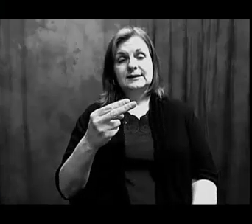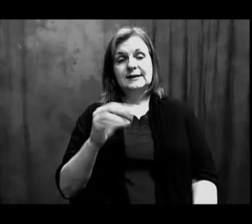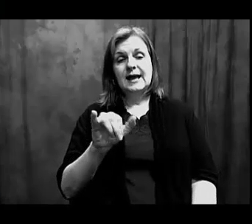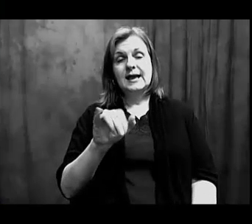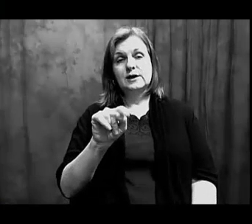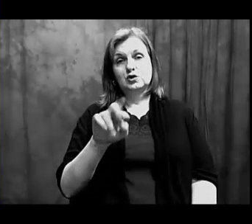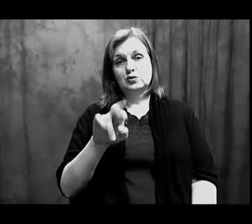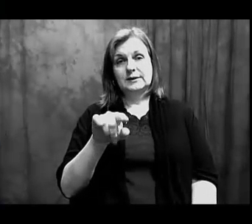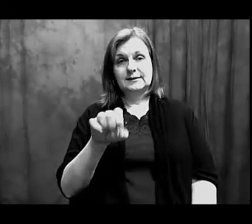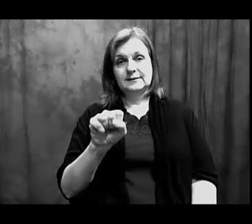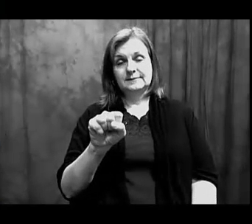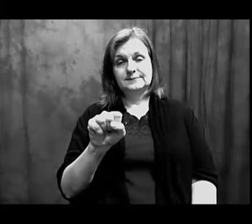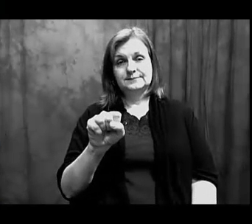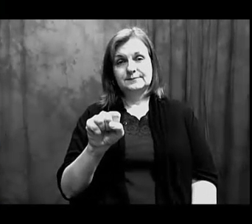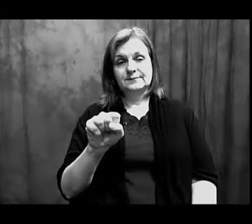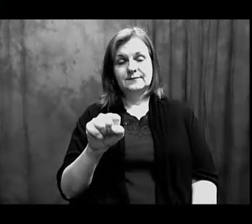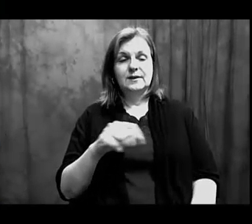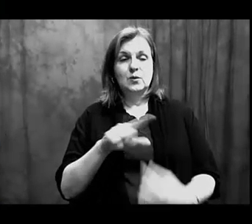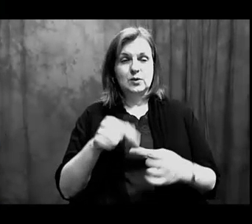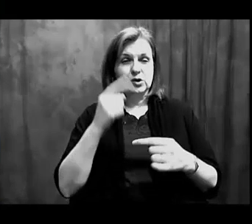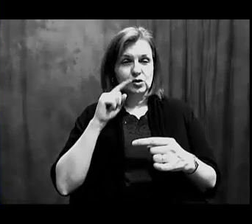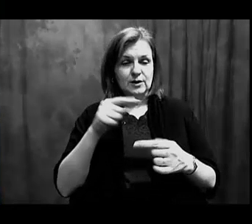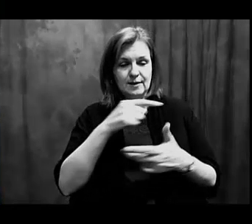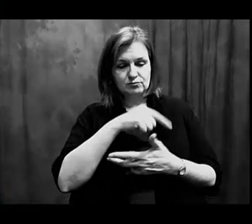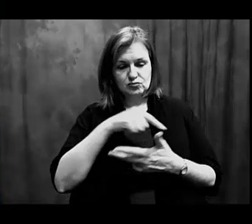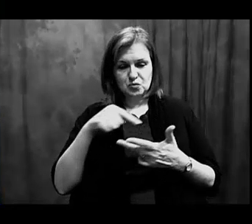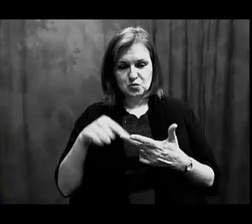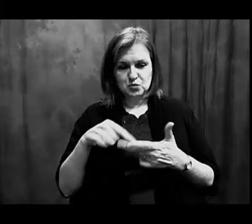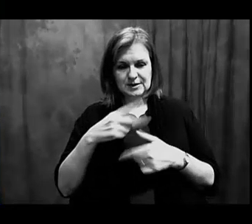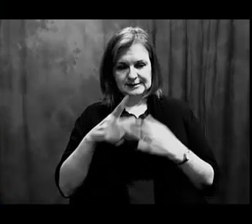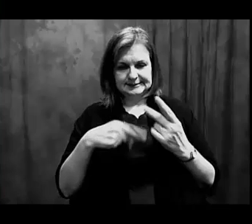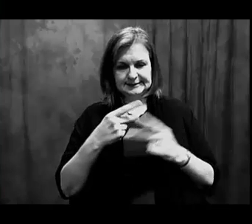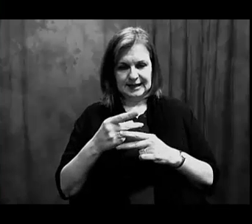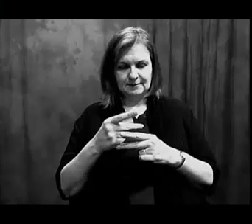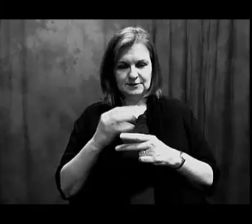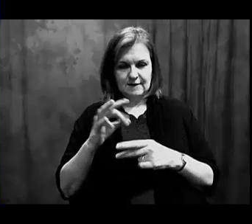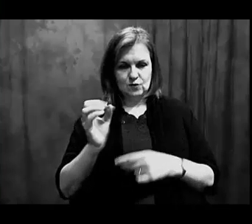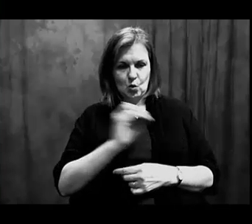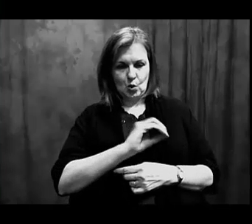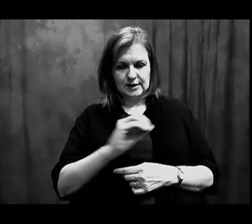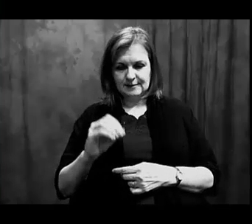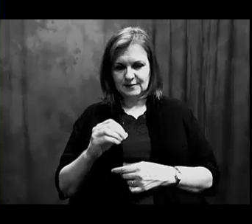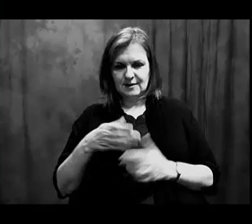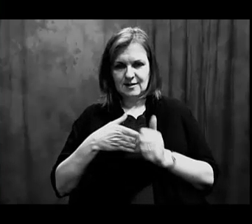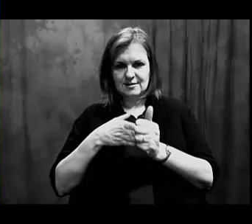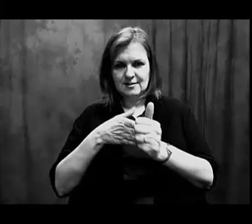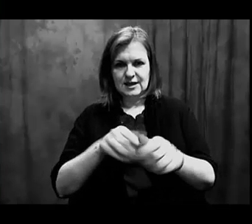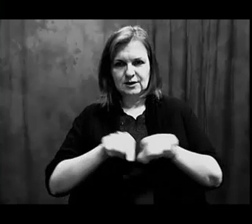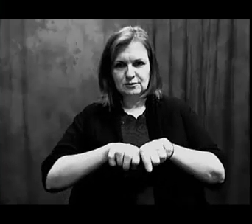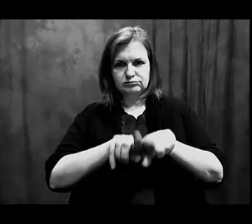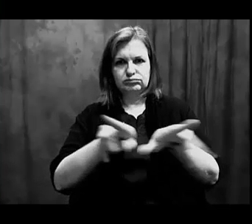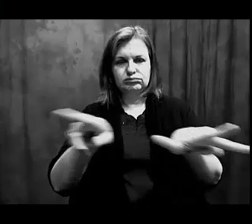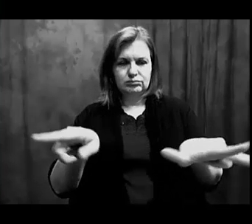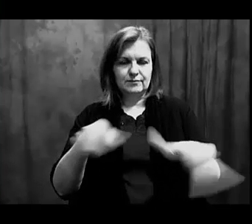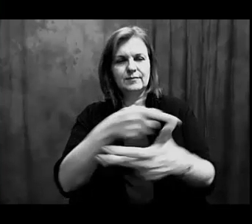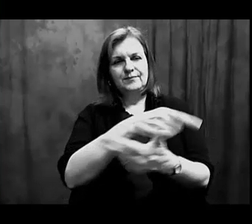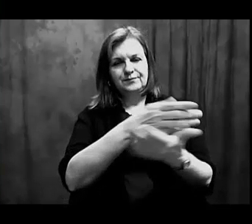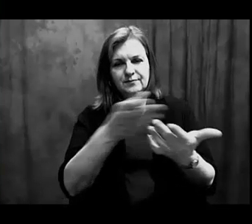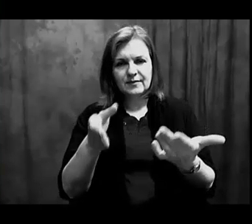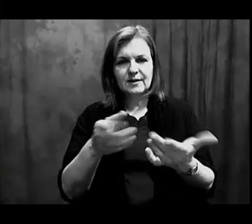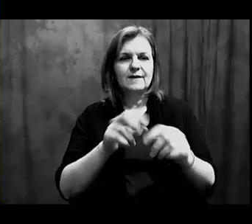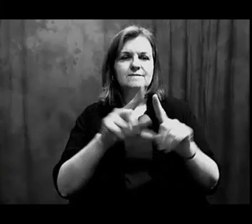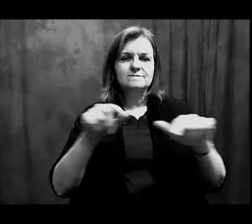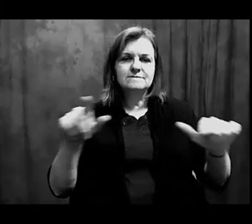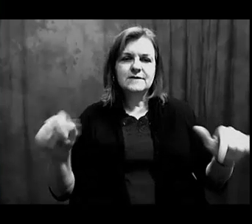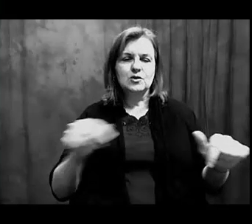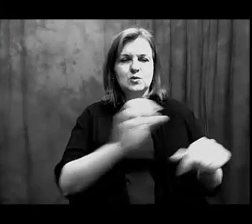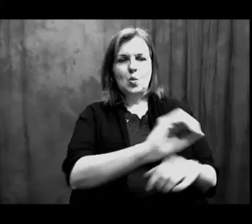those types of organisms giving rise to great diversity in our tree of life